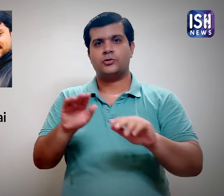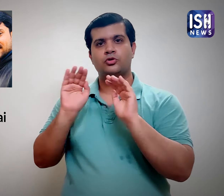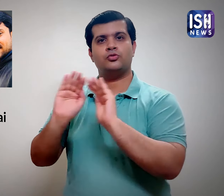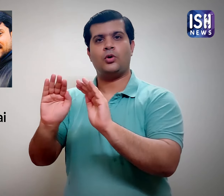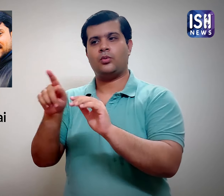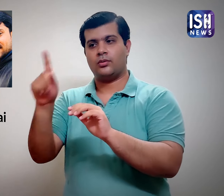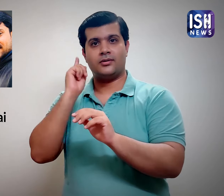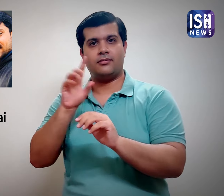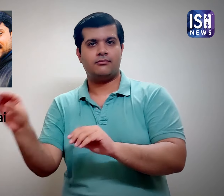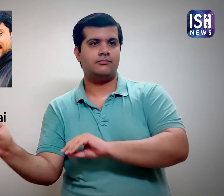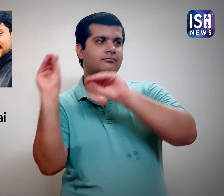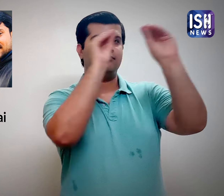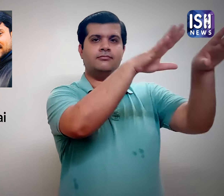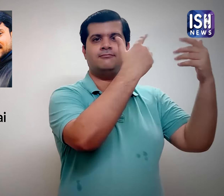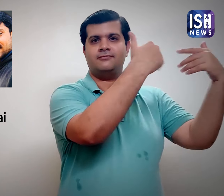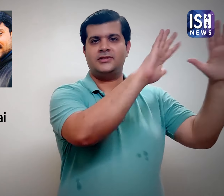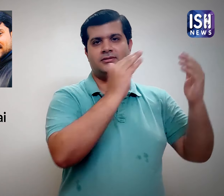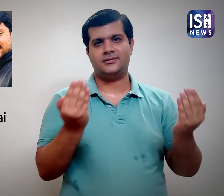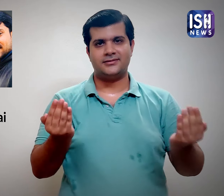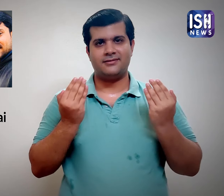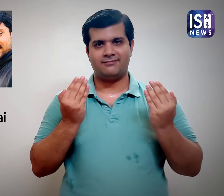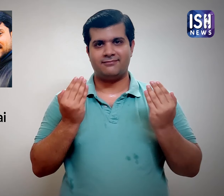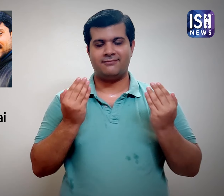help Sachin reach home safe.